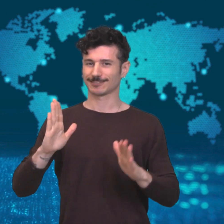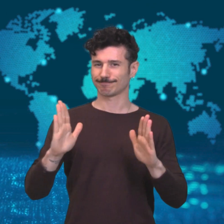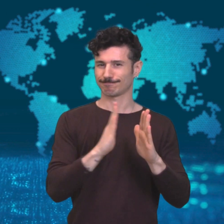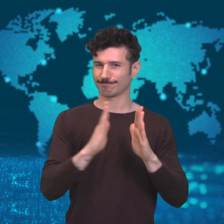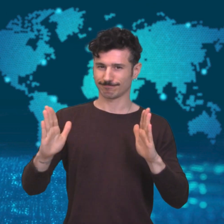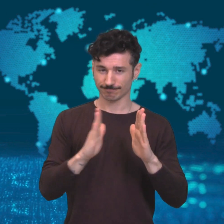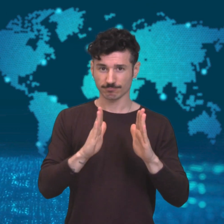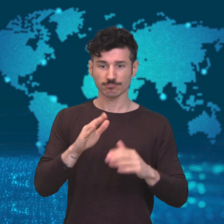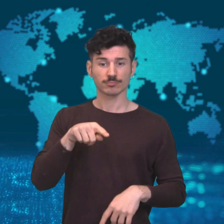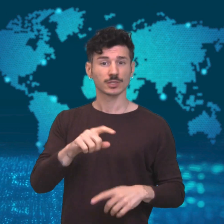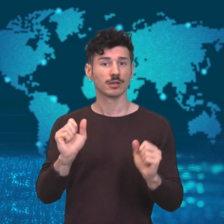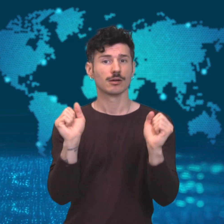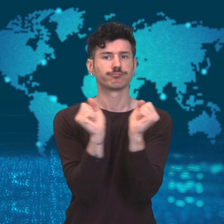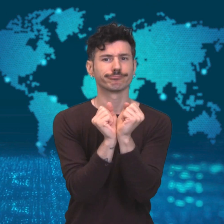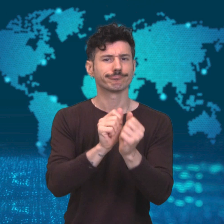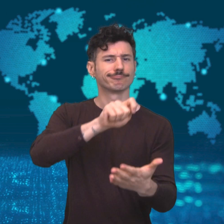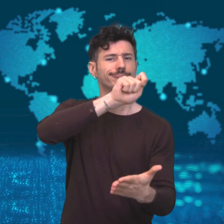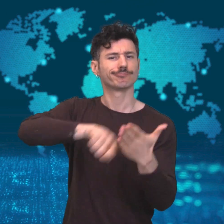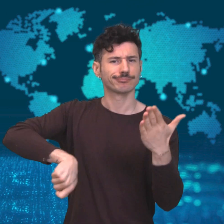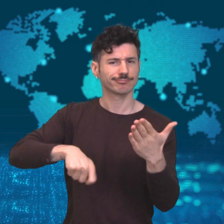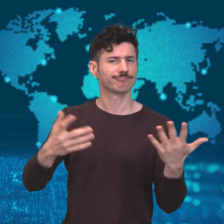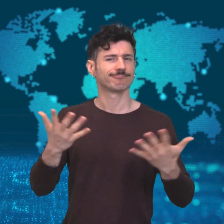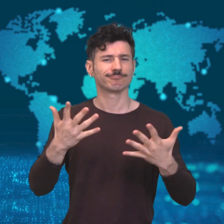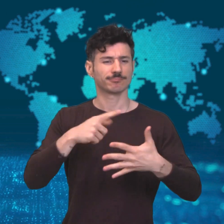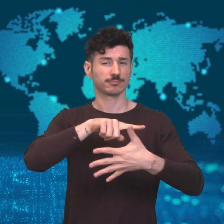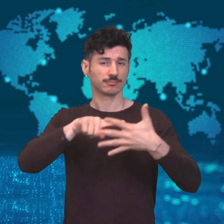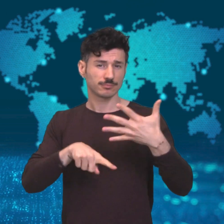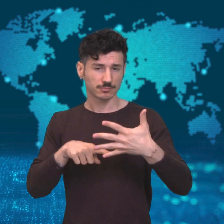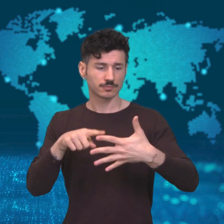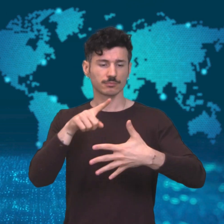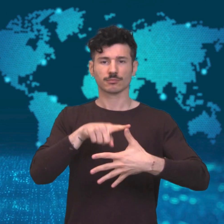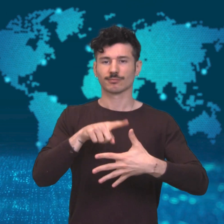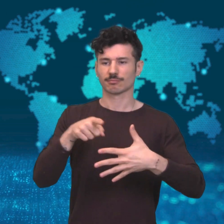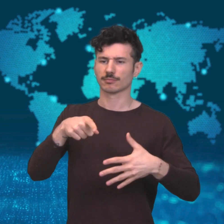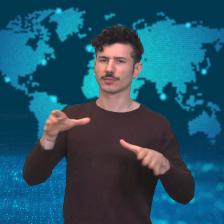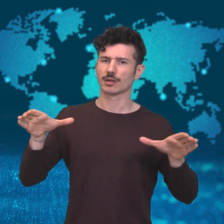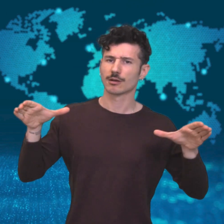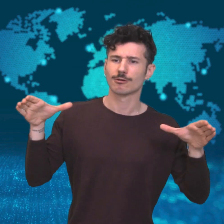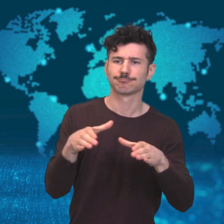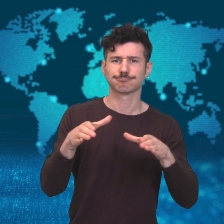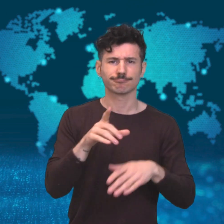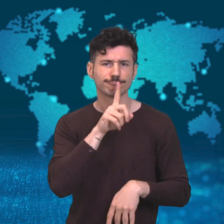between 12 and 60 and they were charged with unlawful